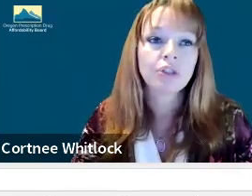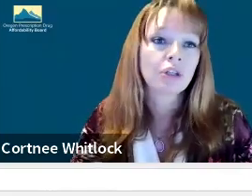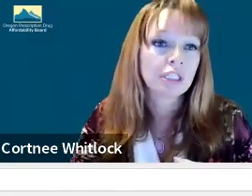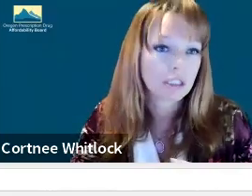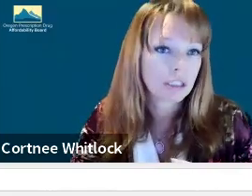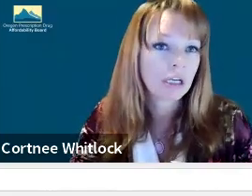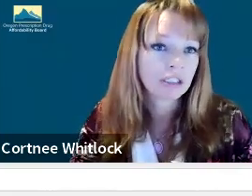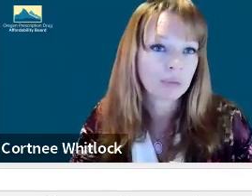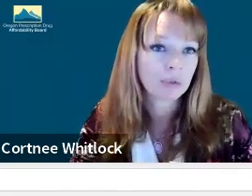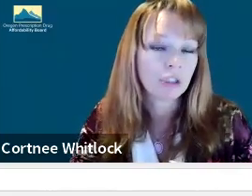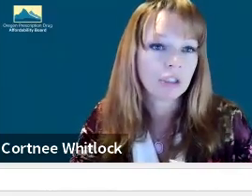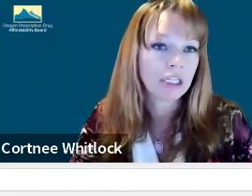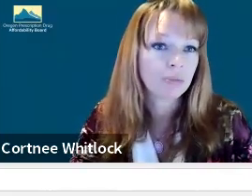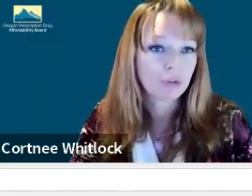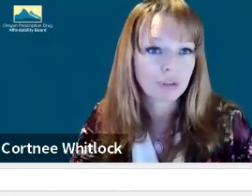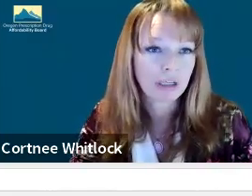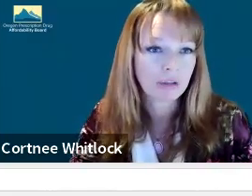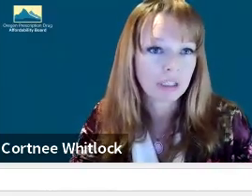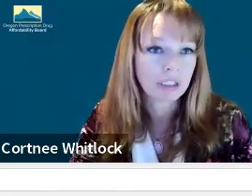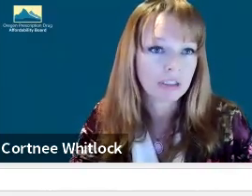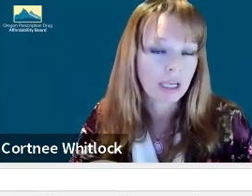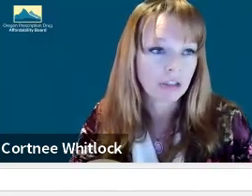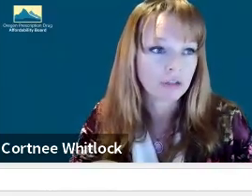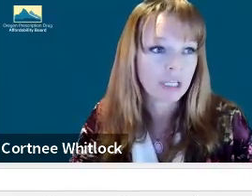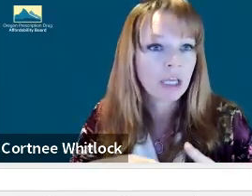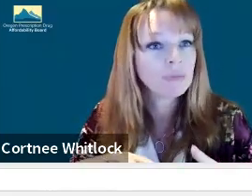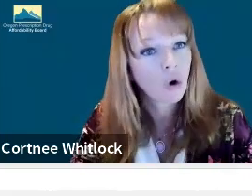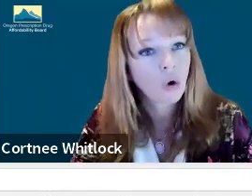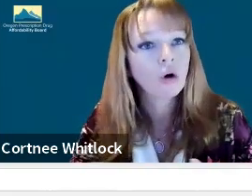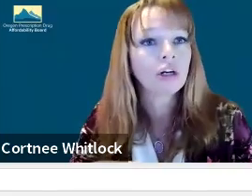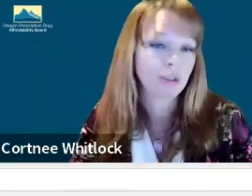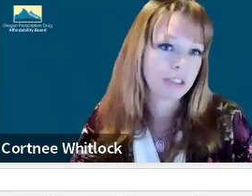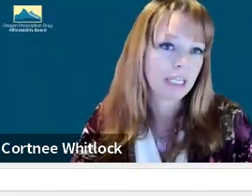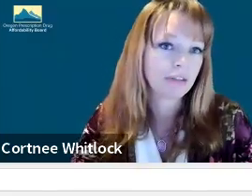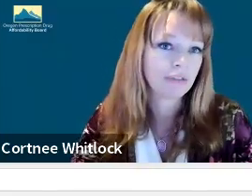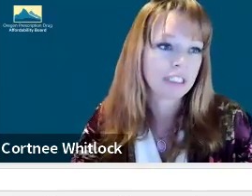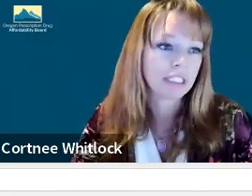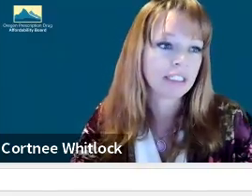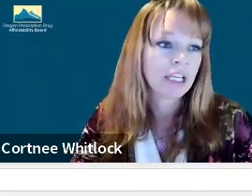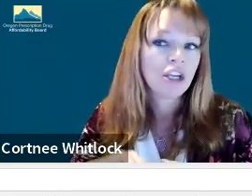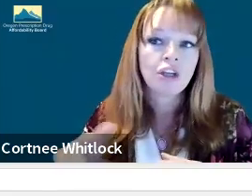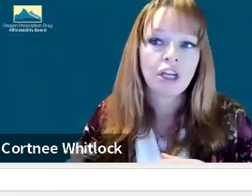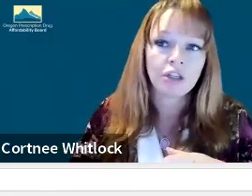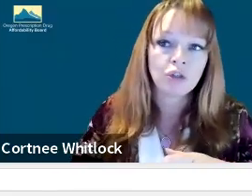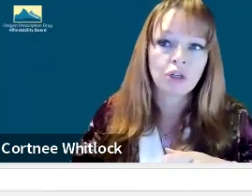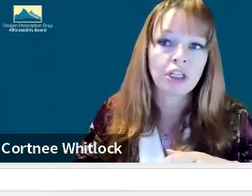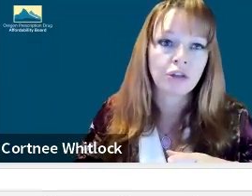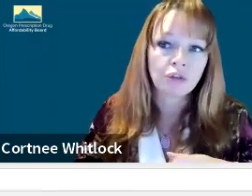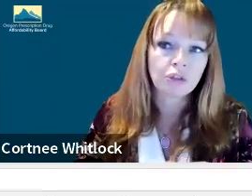co insurance deductible and either put those out as actual sums or the percent differences either